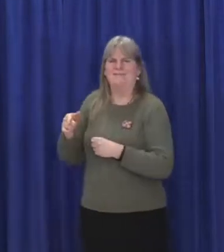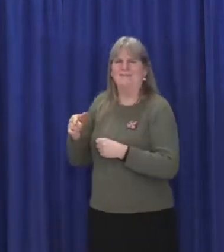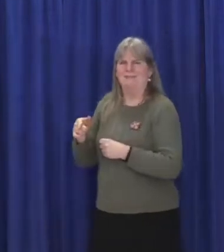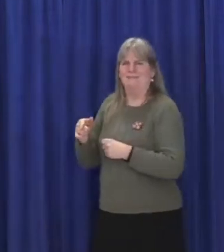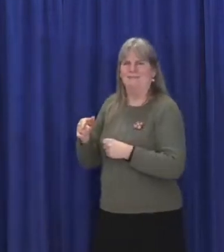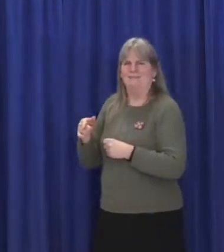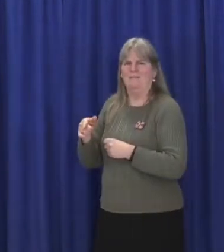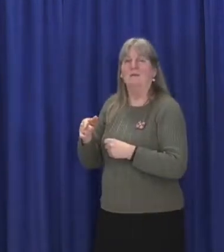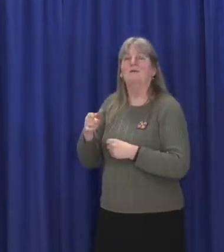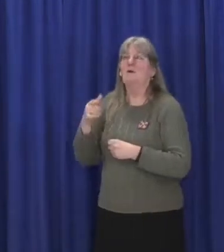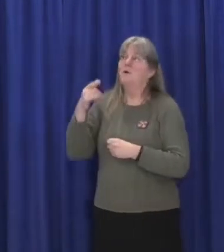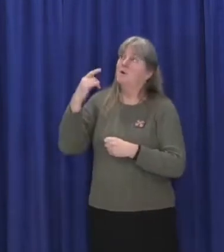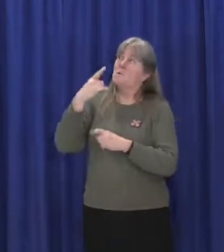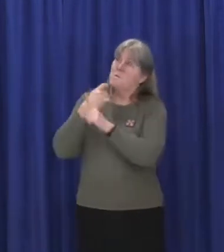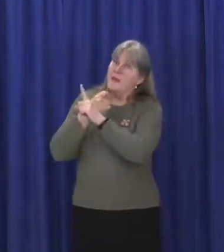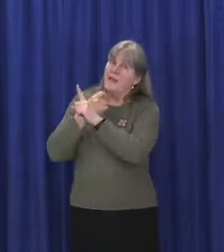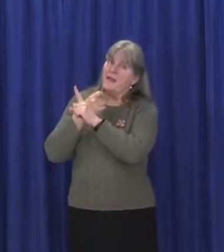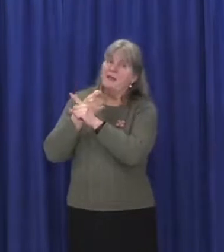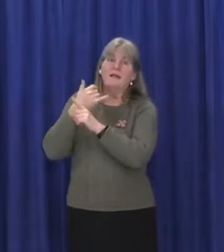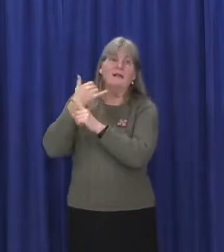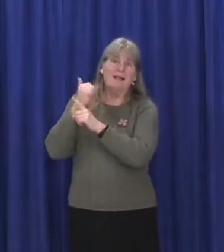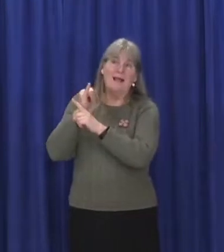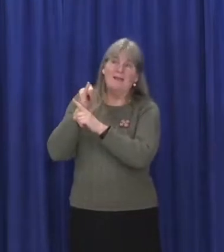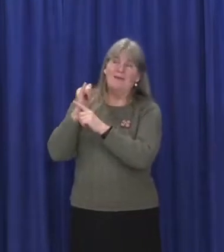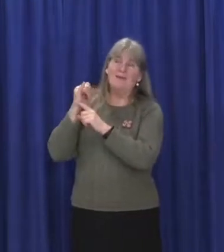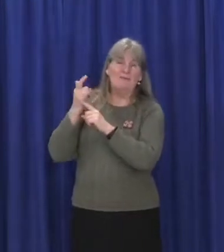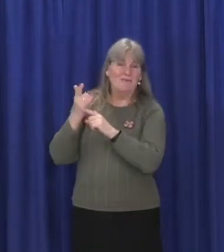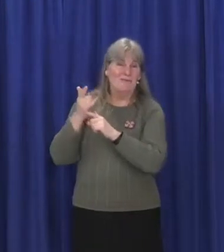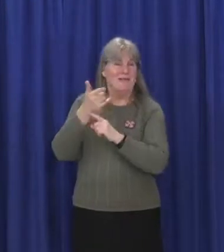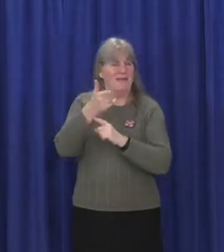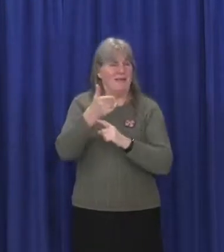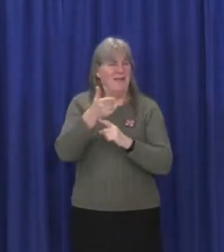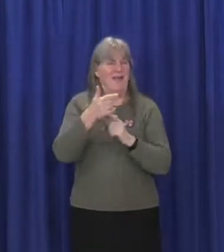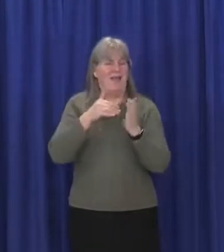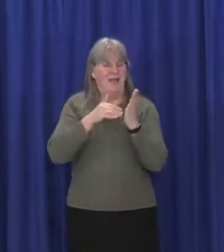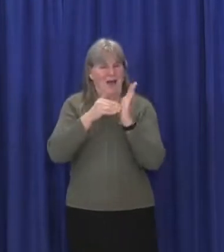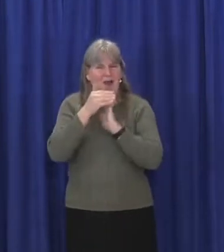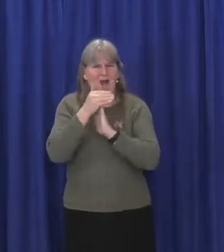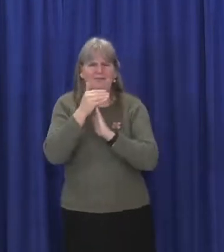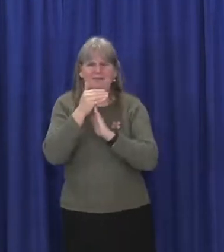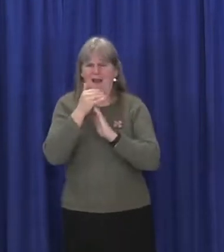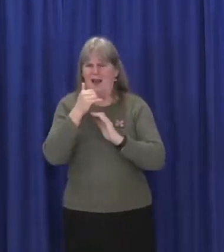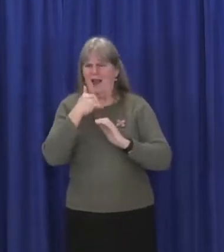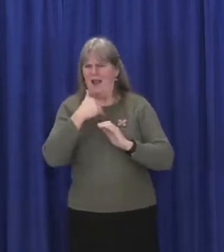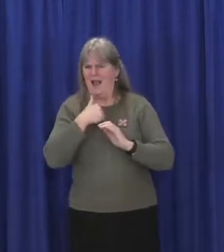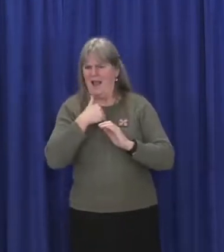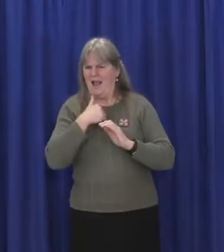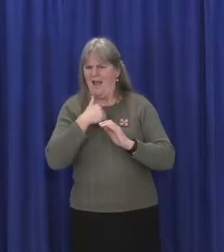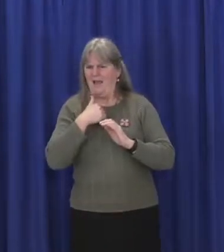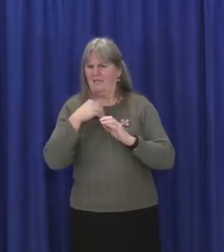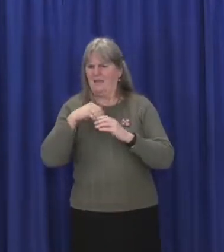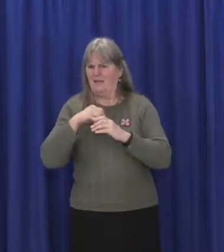symptoms is based on the frequency of those symptoms in COVID-19.